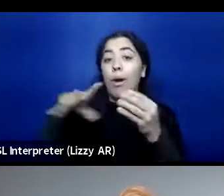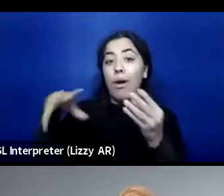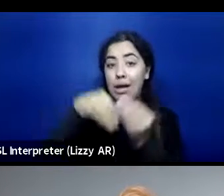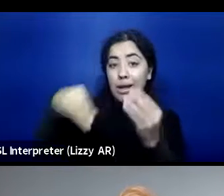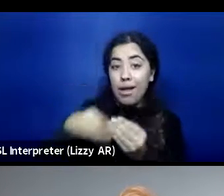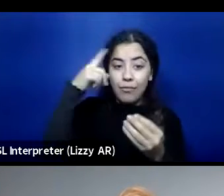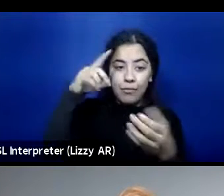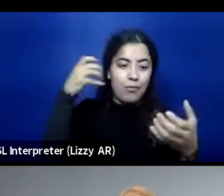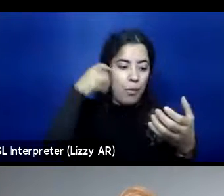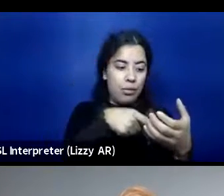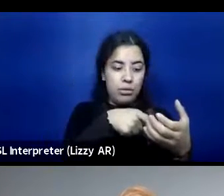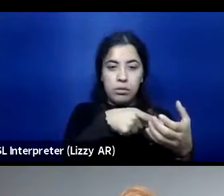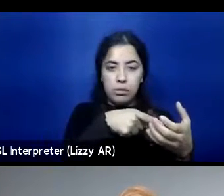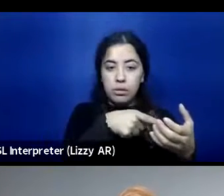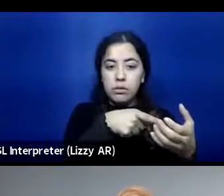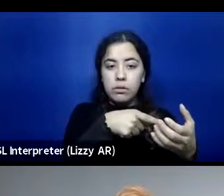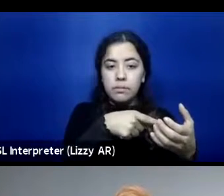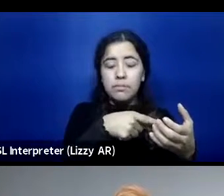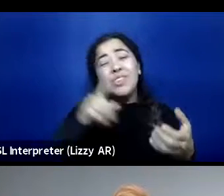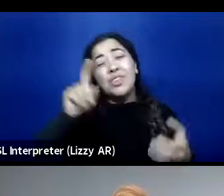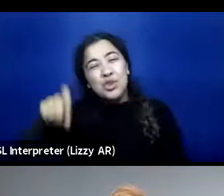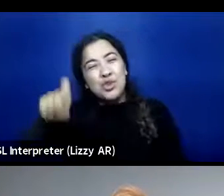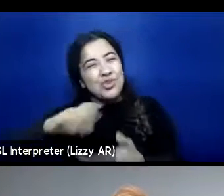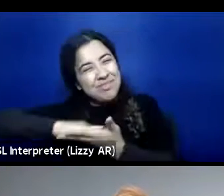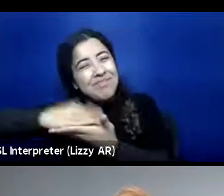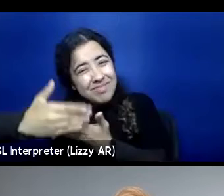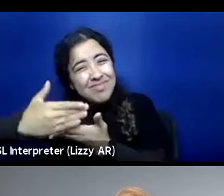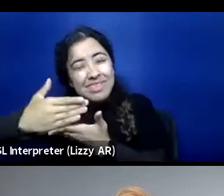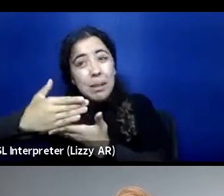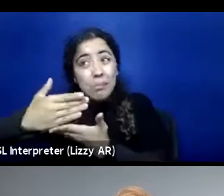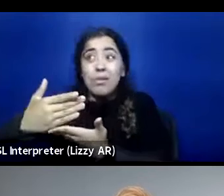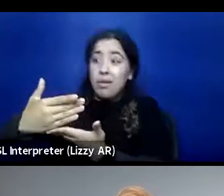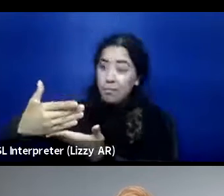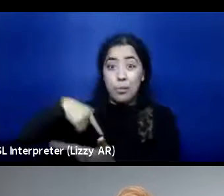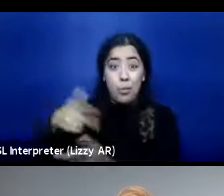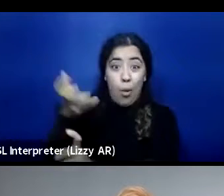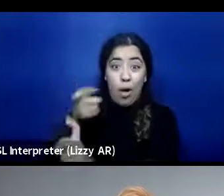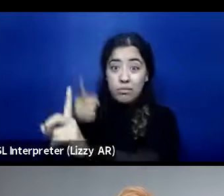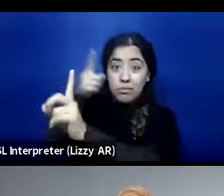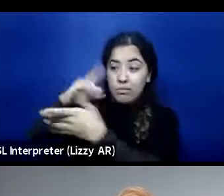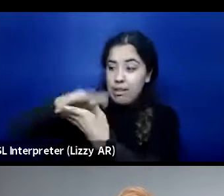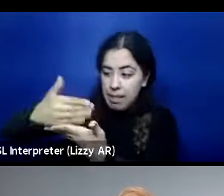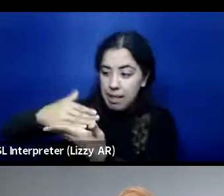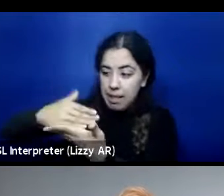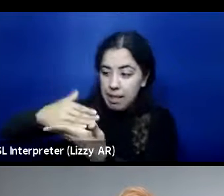with a laptop, which typically has more horsepower than a mobile does. So it feels to me, I don't know about you,